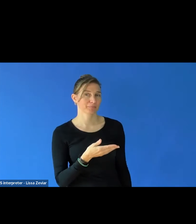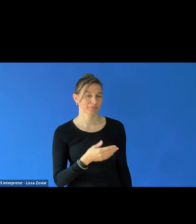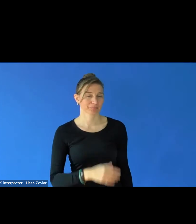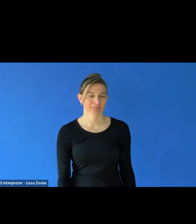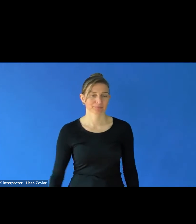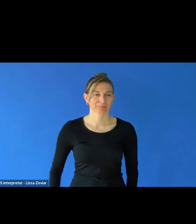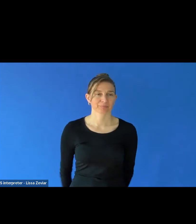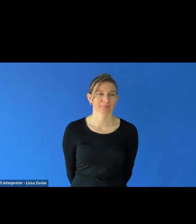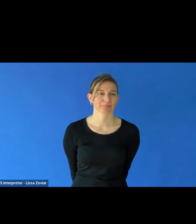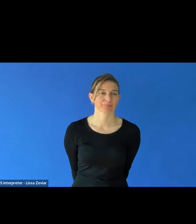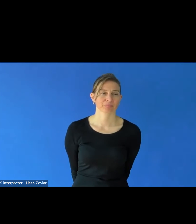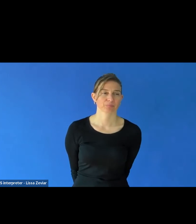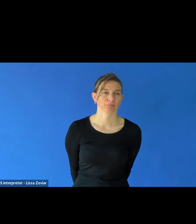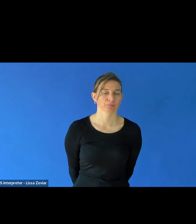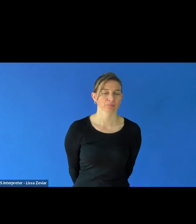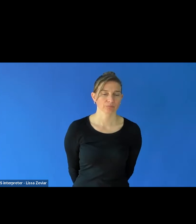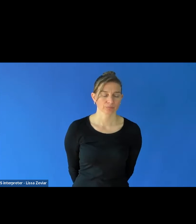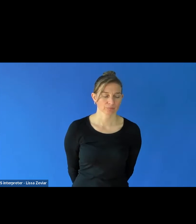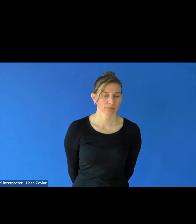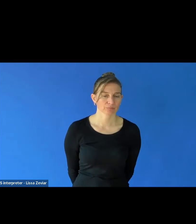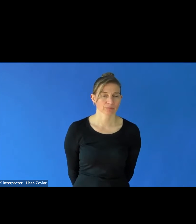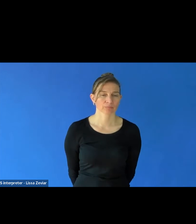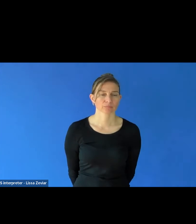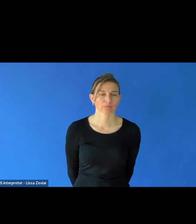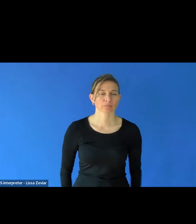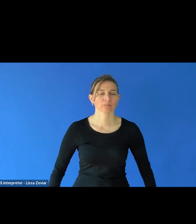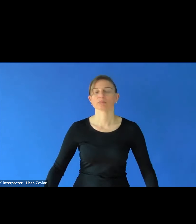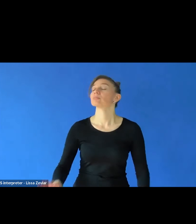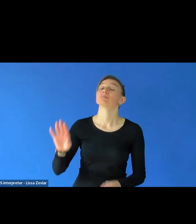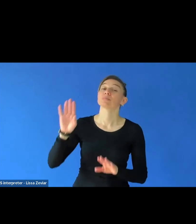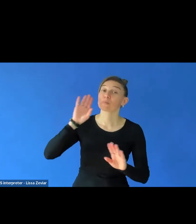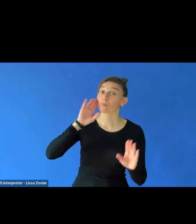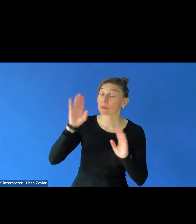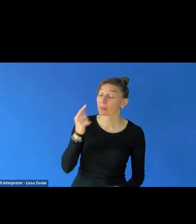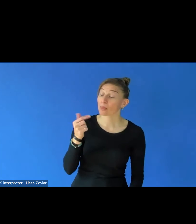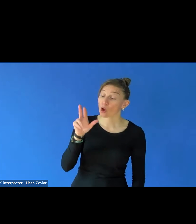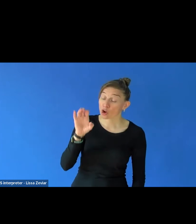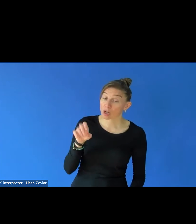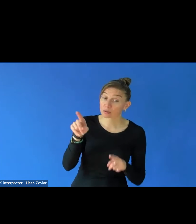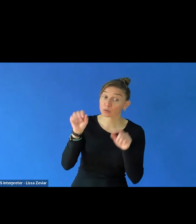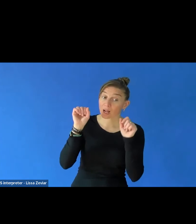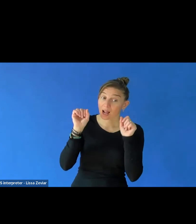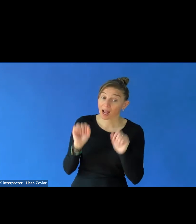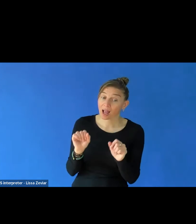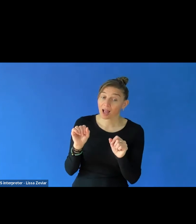If you can unmute yourself and turn on your camera. I just sent you a request.